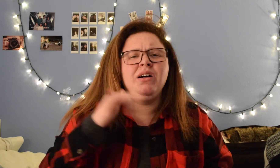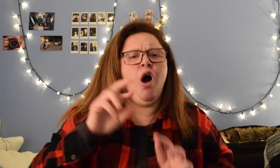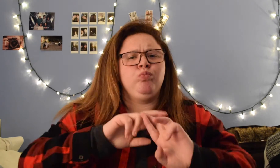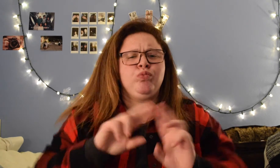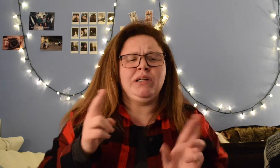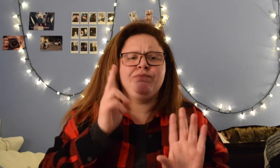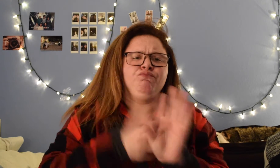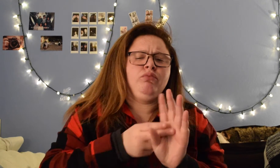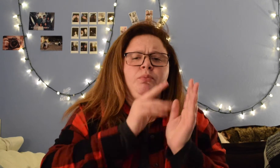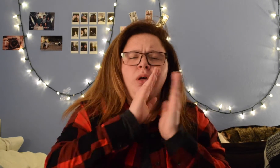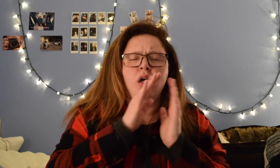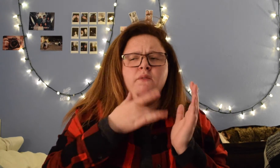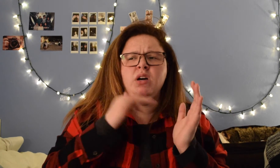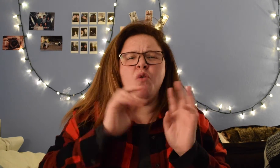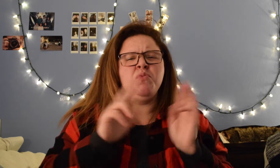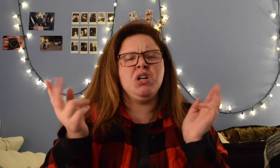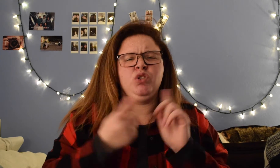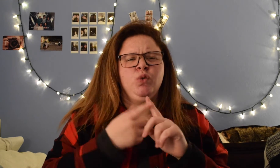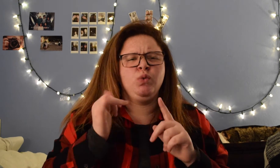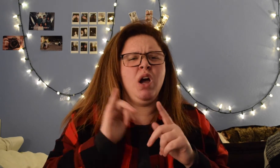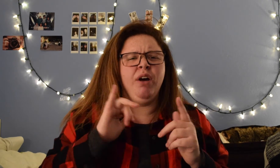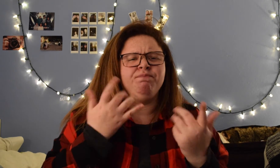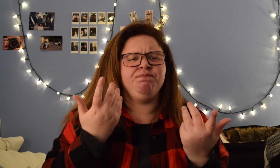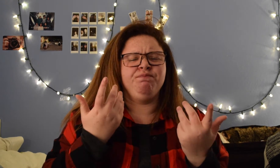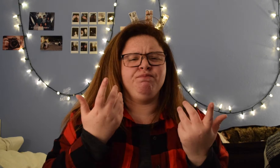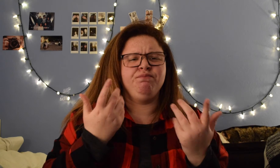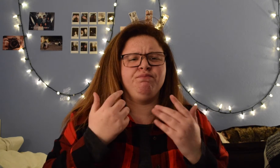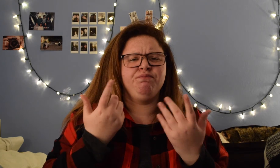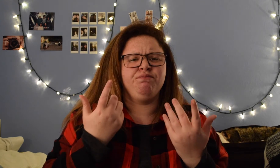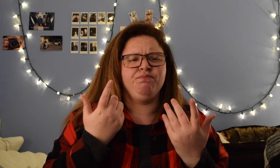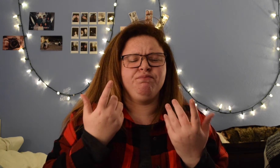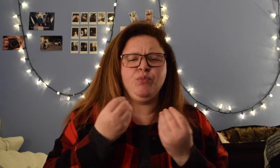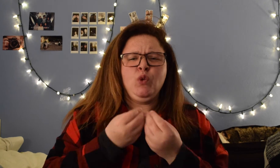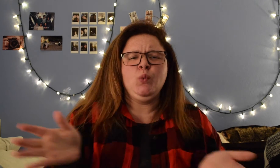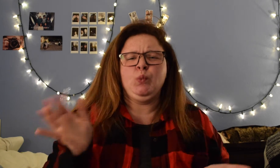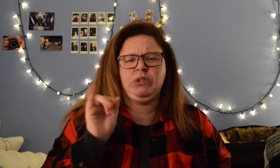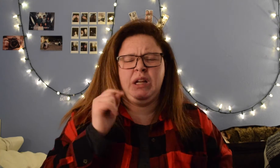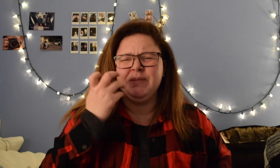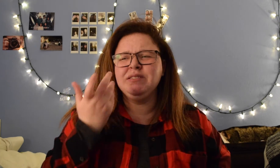I was so ready to get in my bed. I was just ready to like lose it